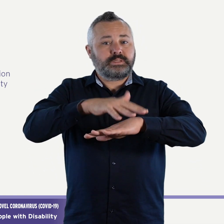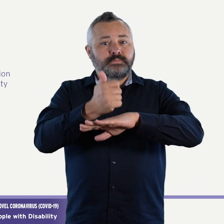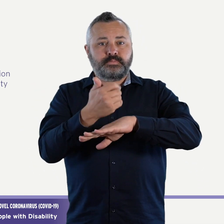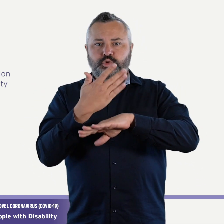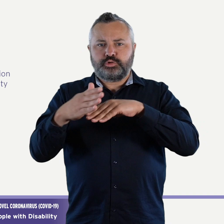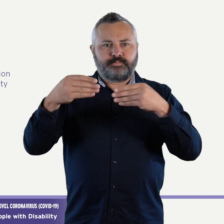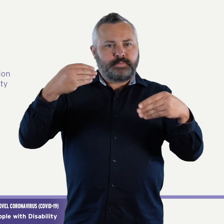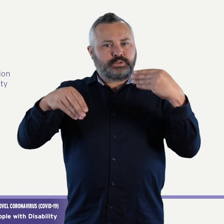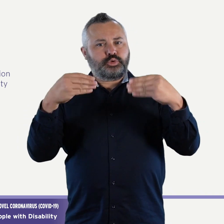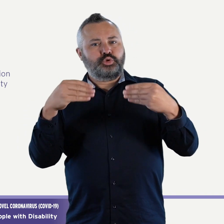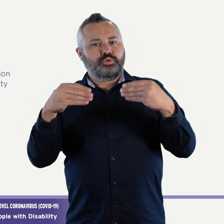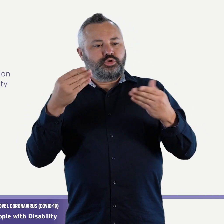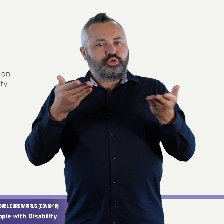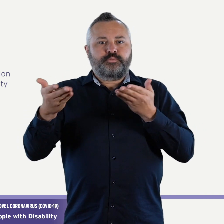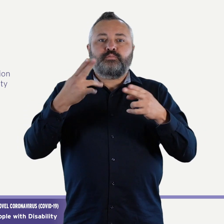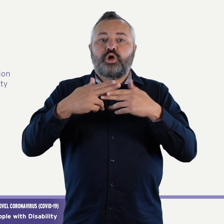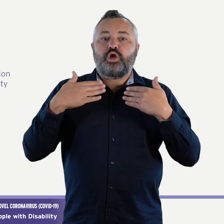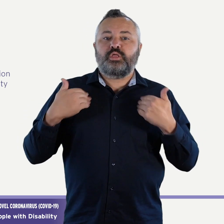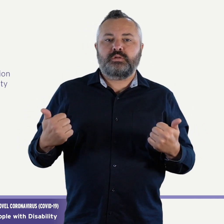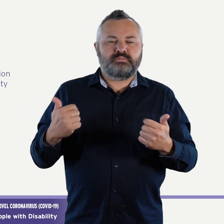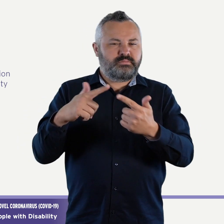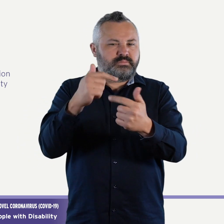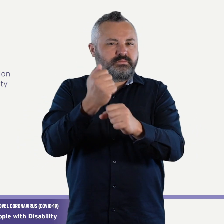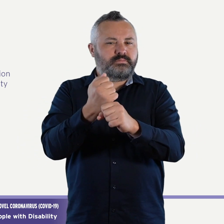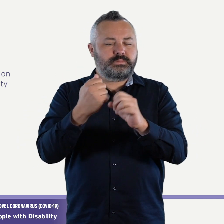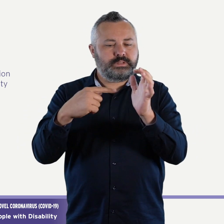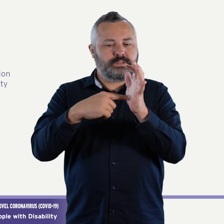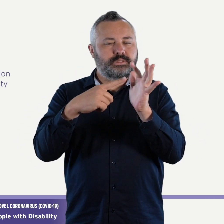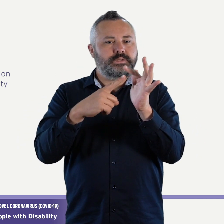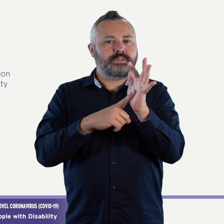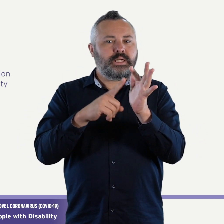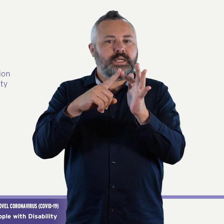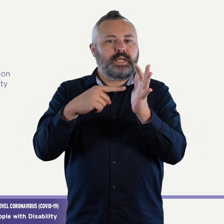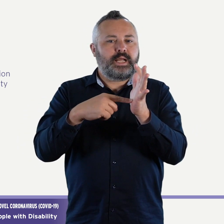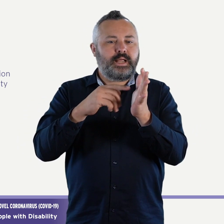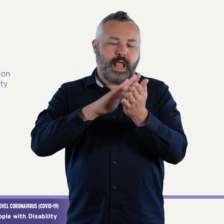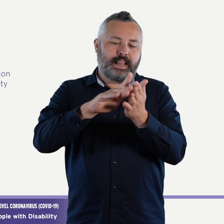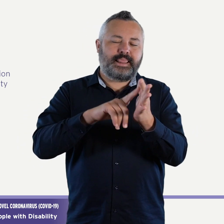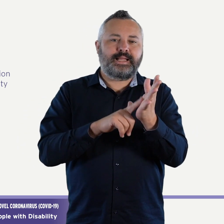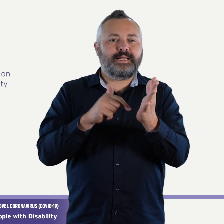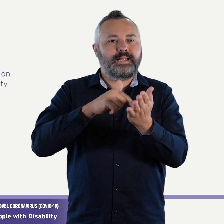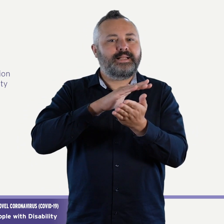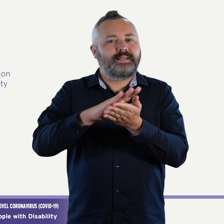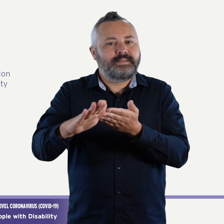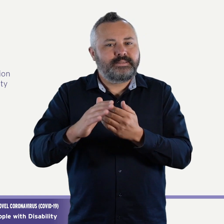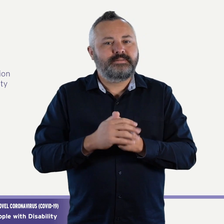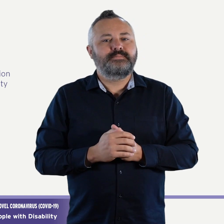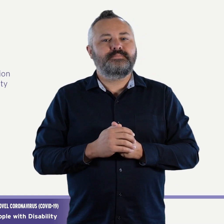Implement flexible health service delivery and healthcare models, including telehealth, to accommodate a range of